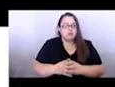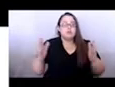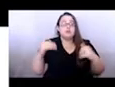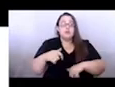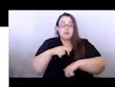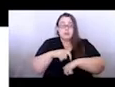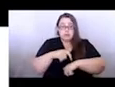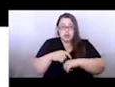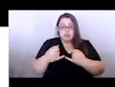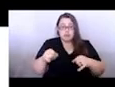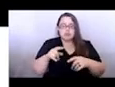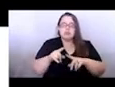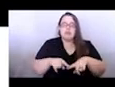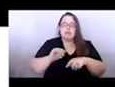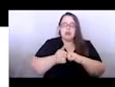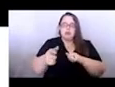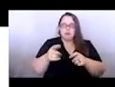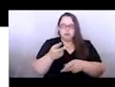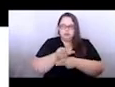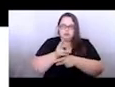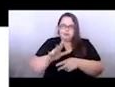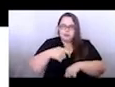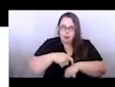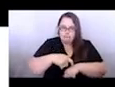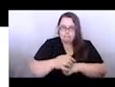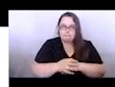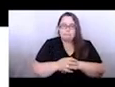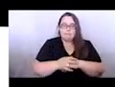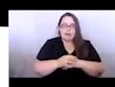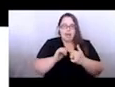so how you allow others to use your time and how you manage your free time